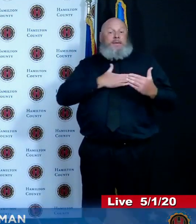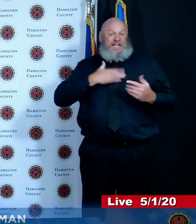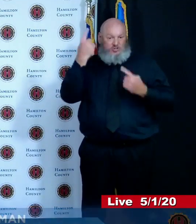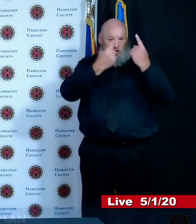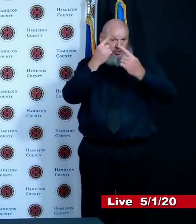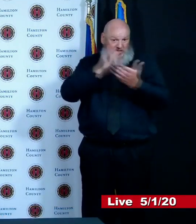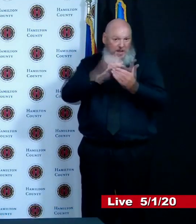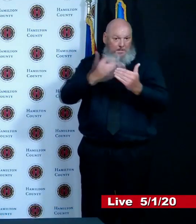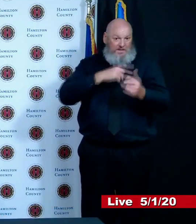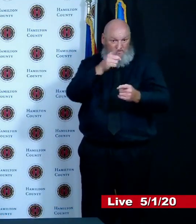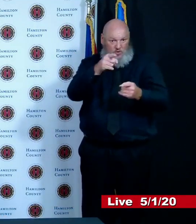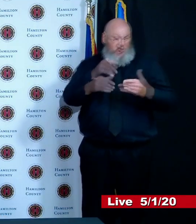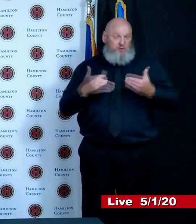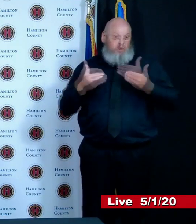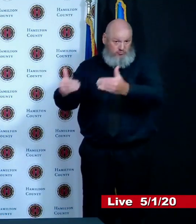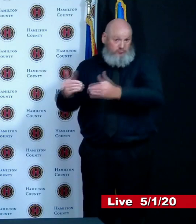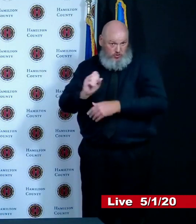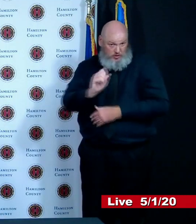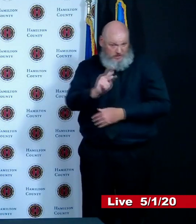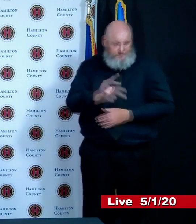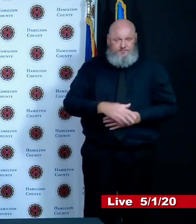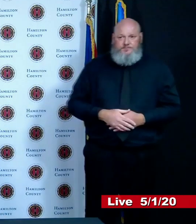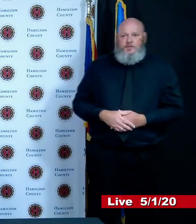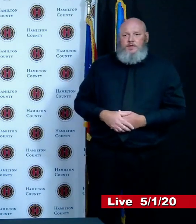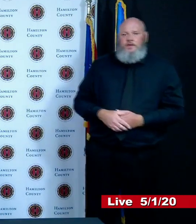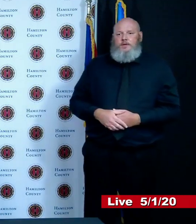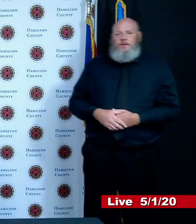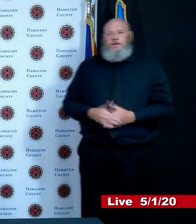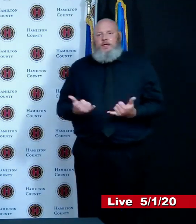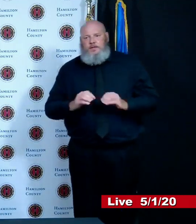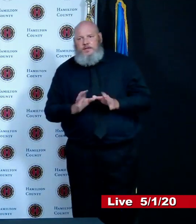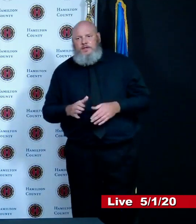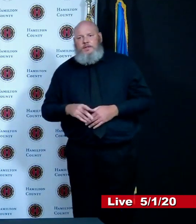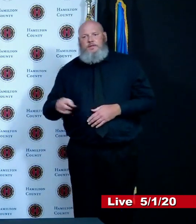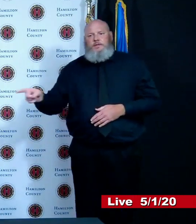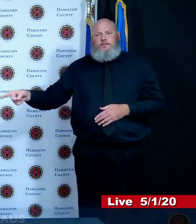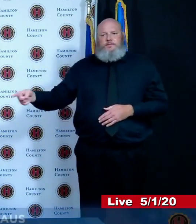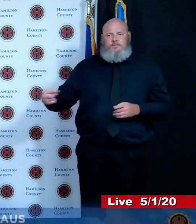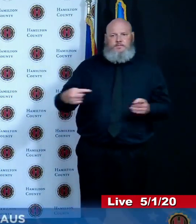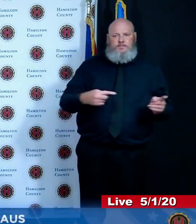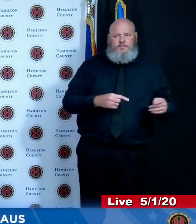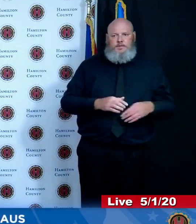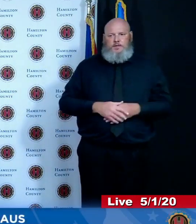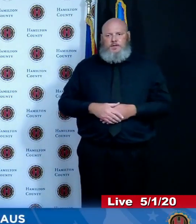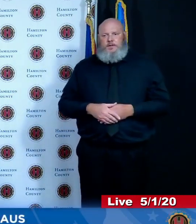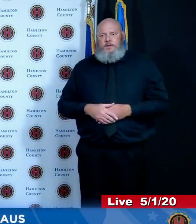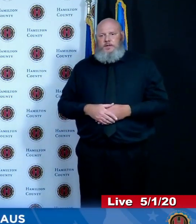that one unfortunately I think Pete Rebold is the gentleman that has been in